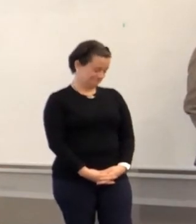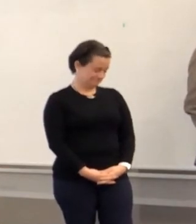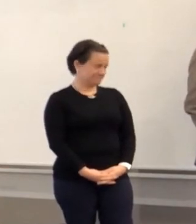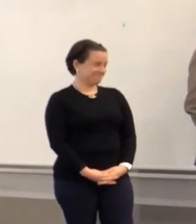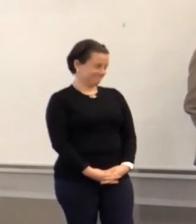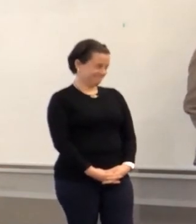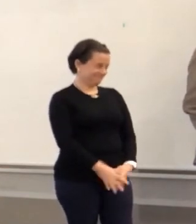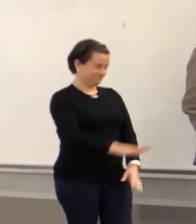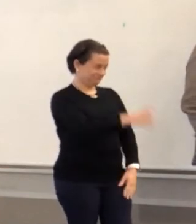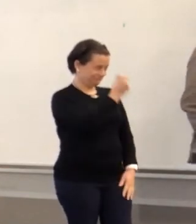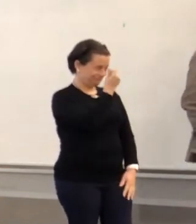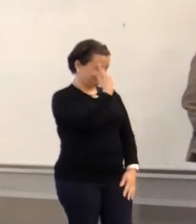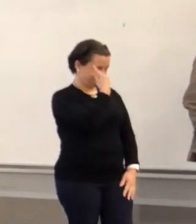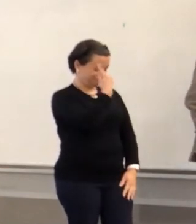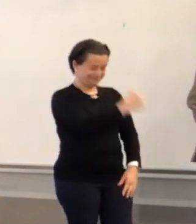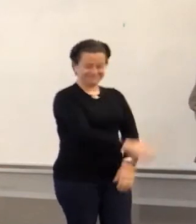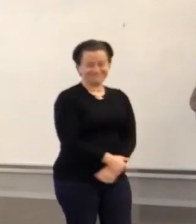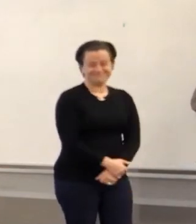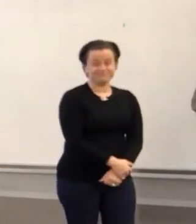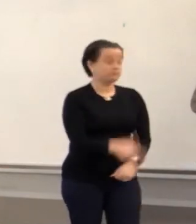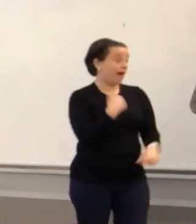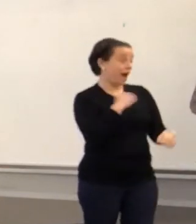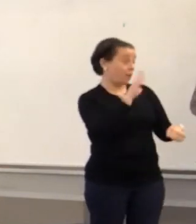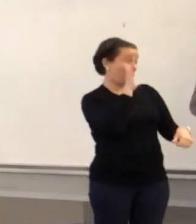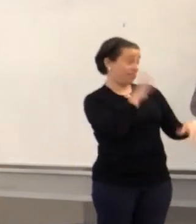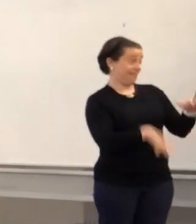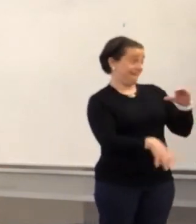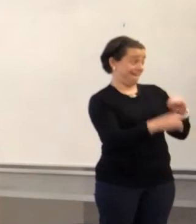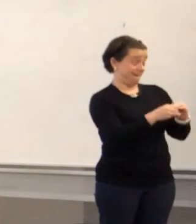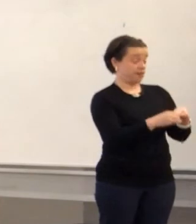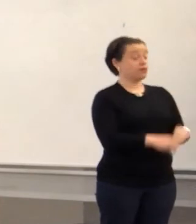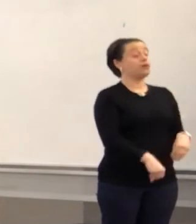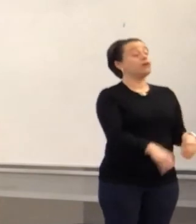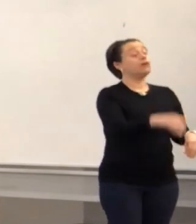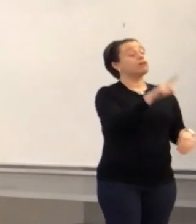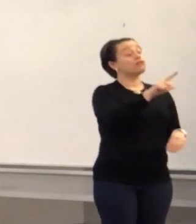[Robert] Yes, and well, let me just say on that point, the laws move in this direction almost entirely